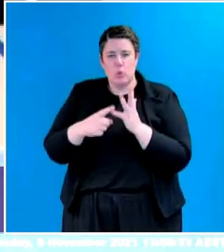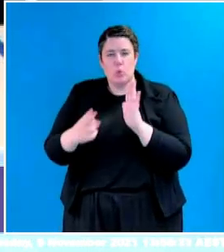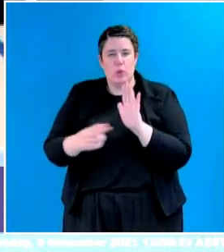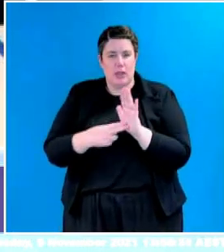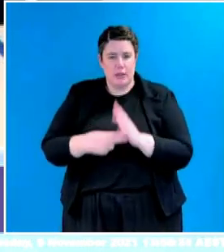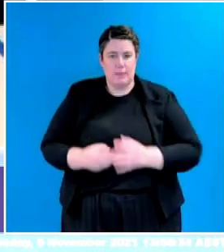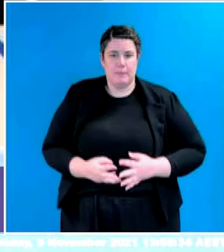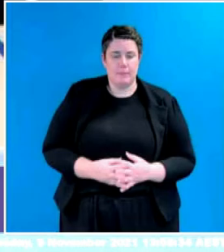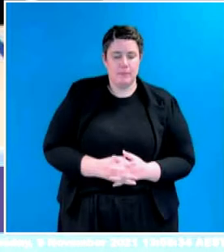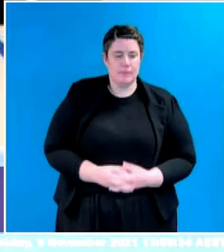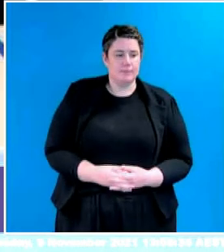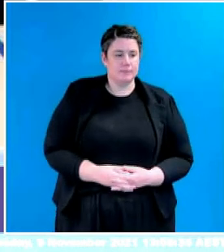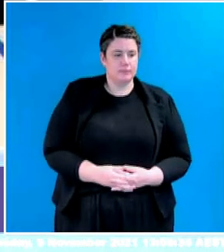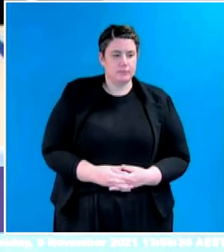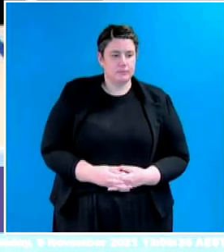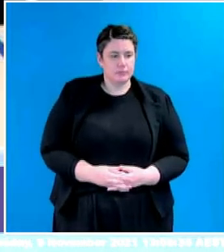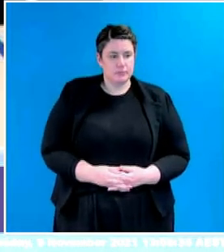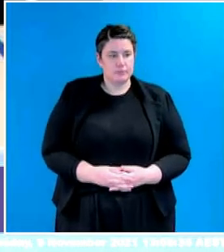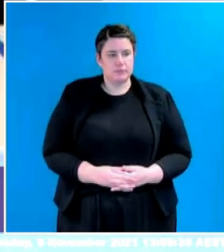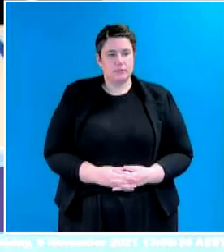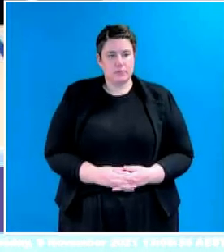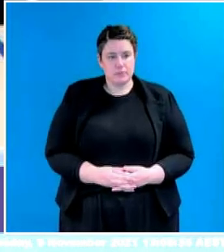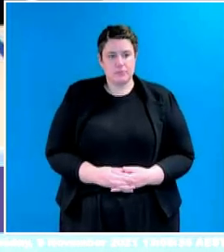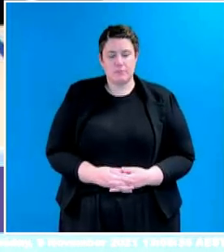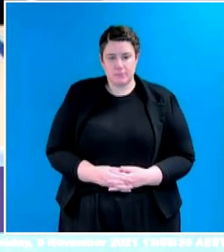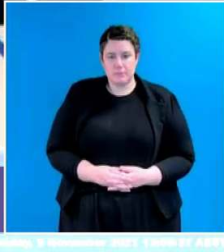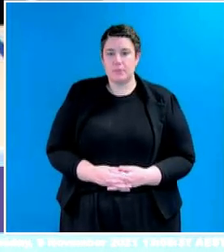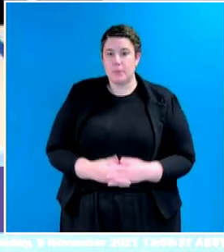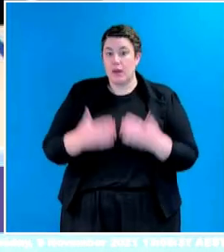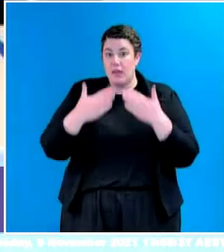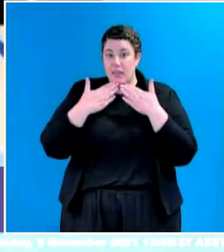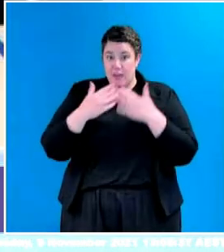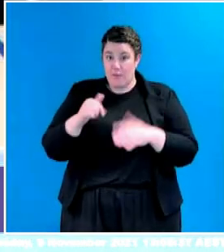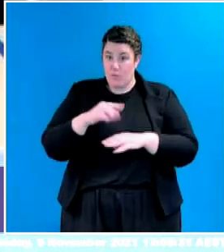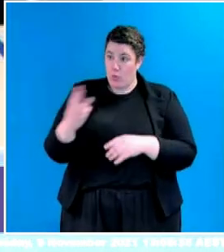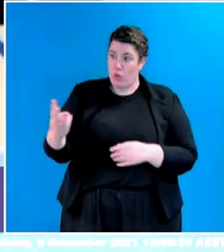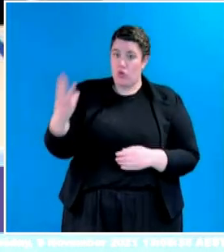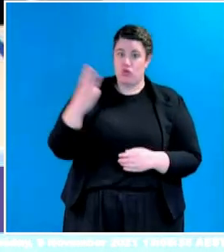Thank you all for your time and participation in the hearing today.